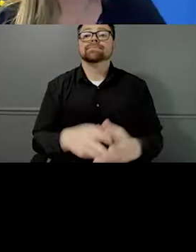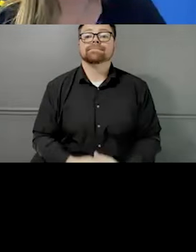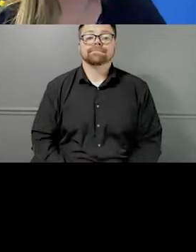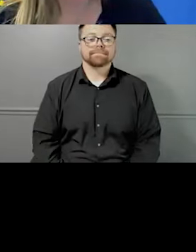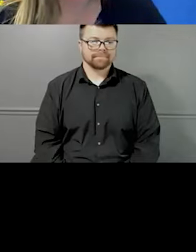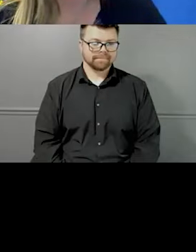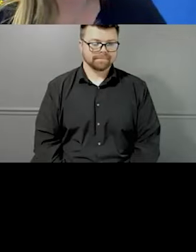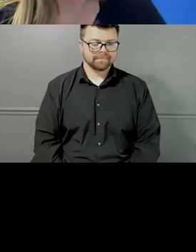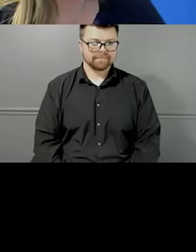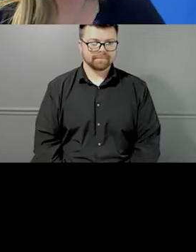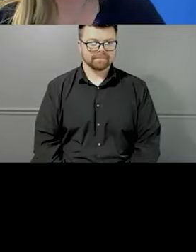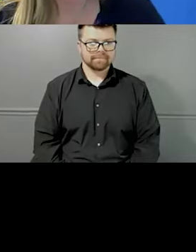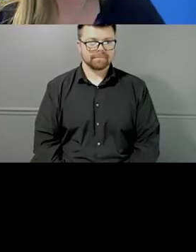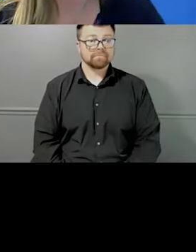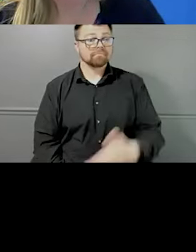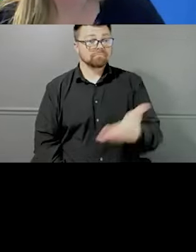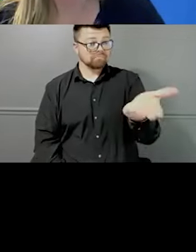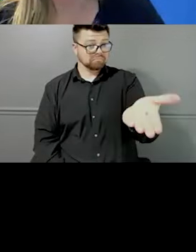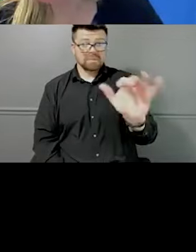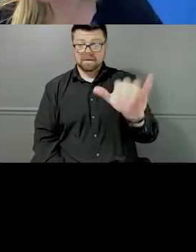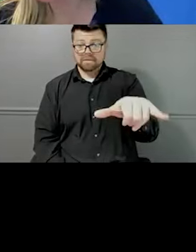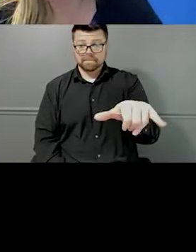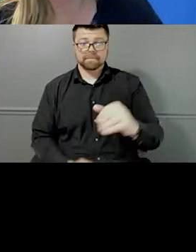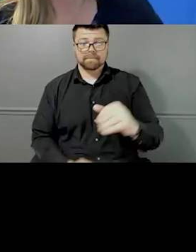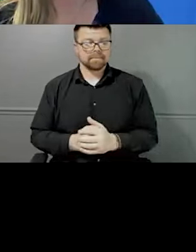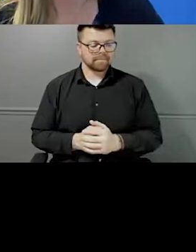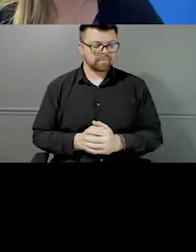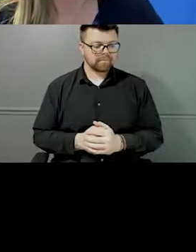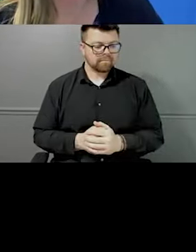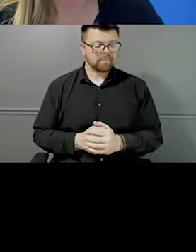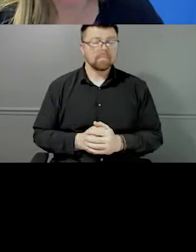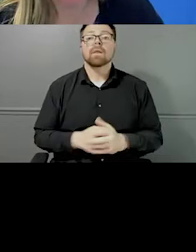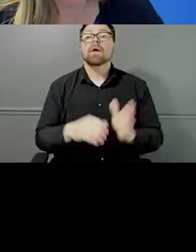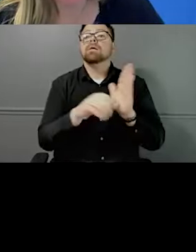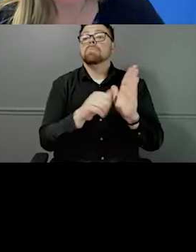This is the page that I referred to before.